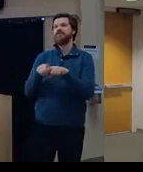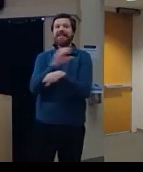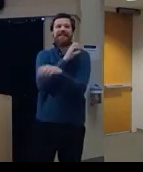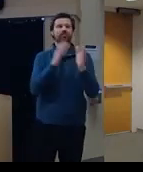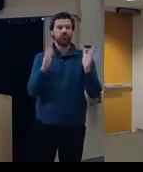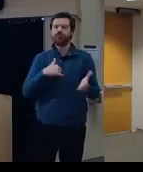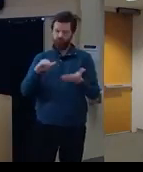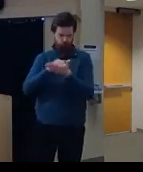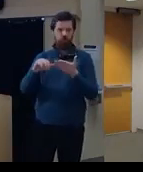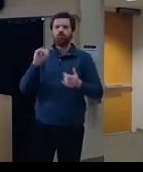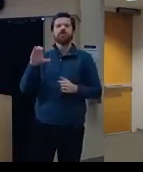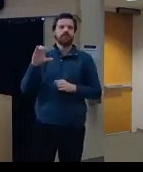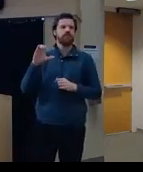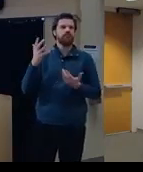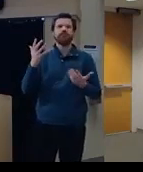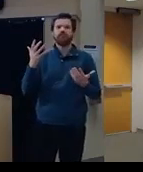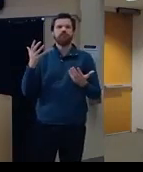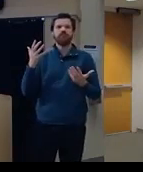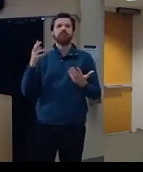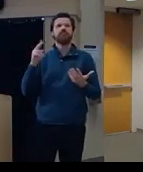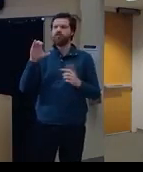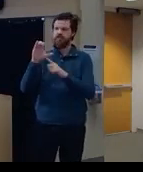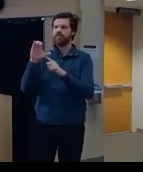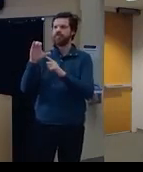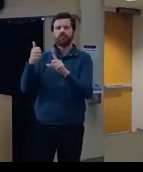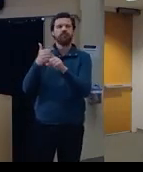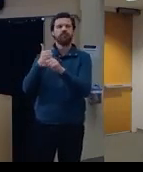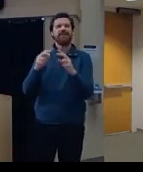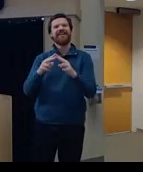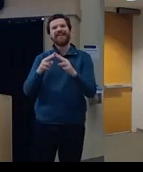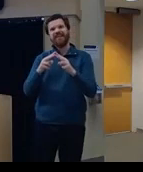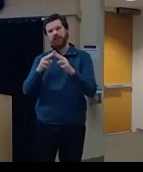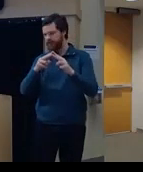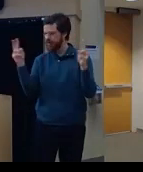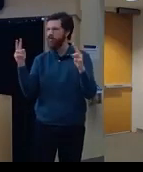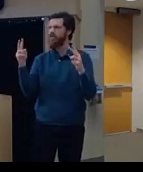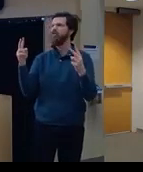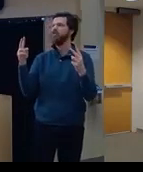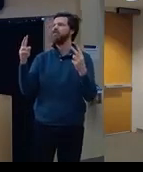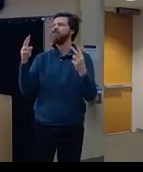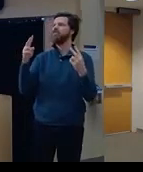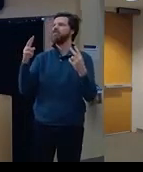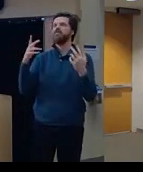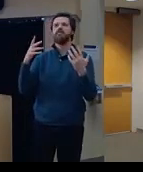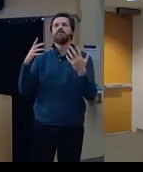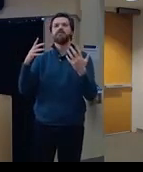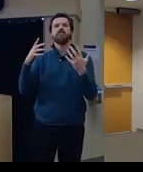New York so New York is a very New York City is a very psychotically derived or oriented